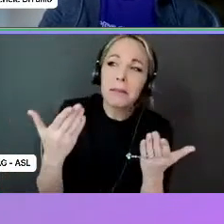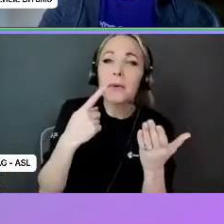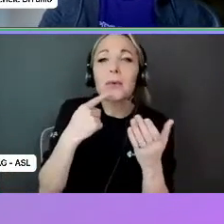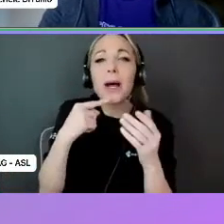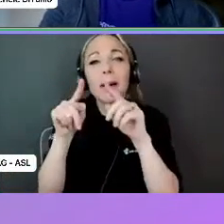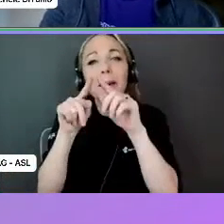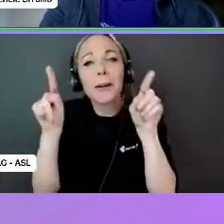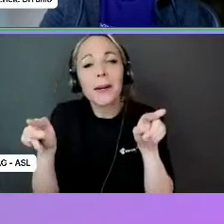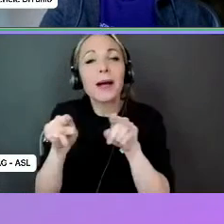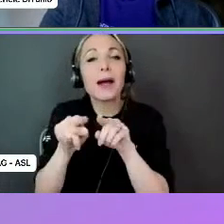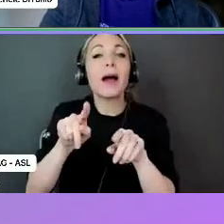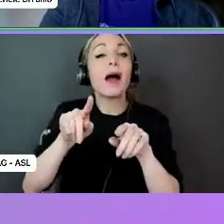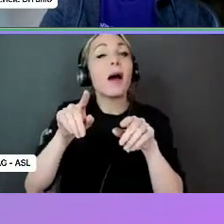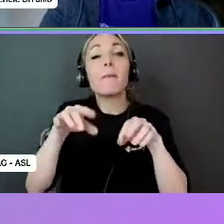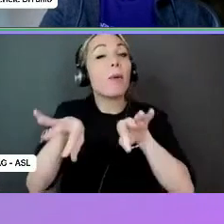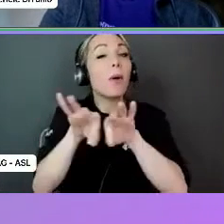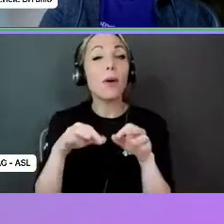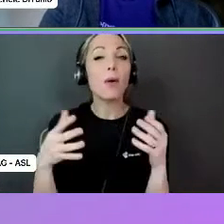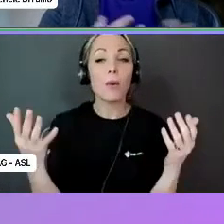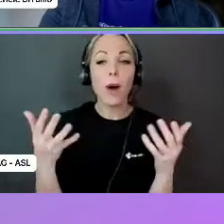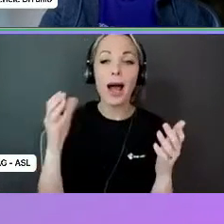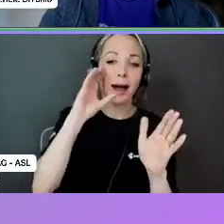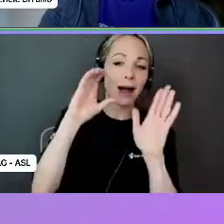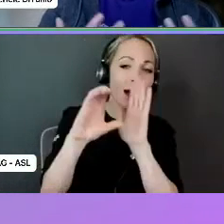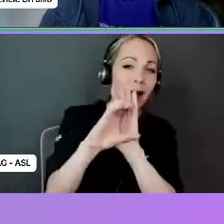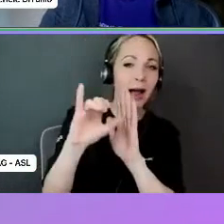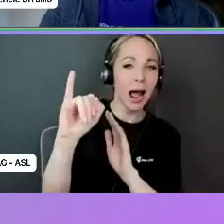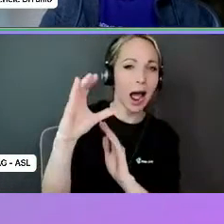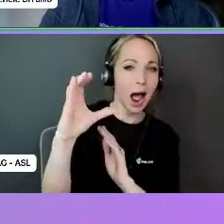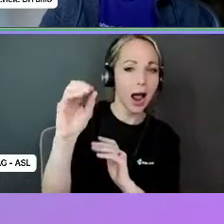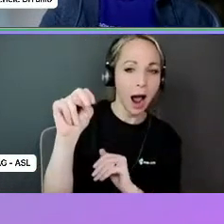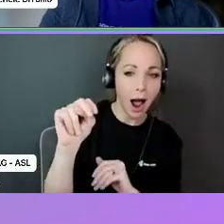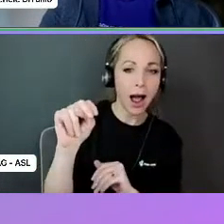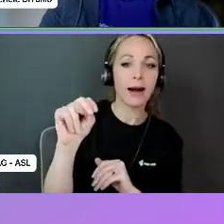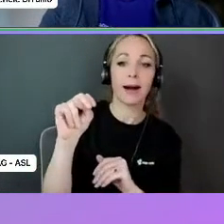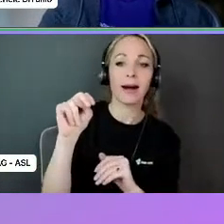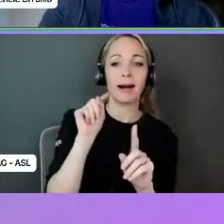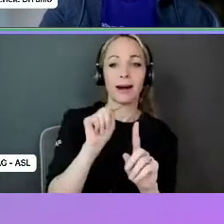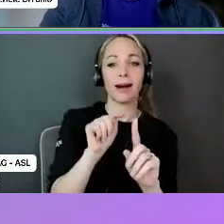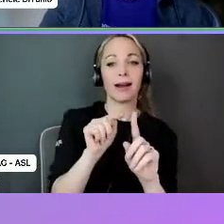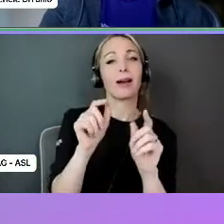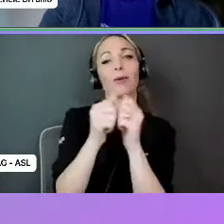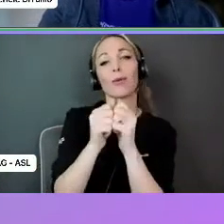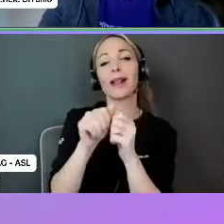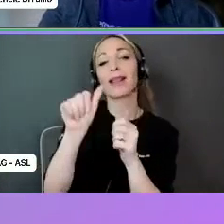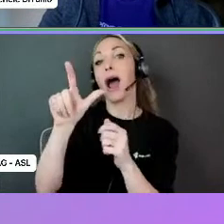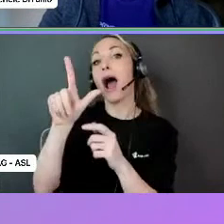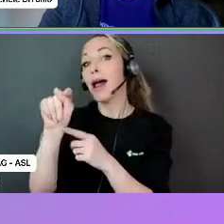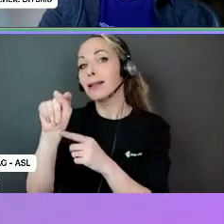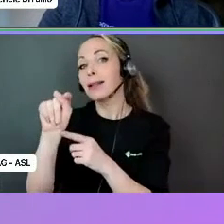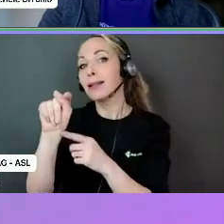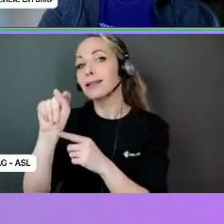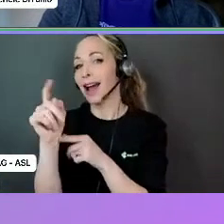form filled that's our in error, but we also want to include an icon with an Alt text of error and the context